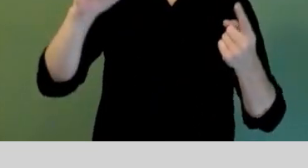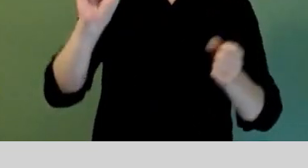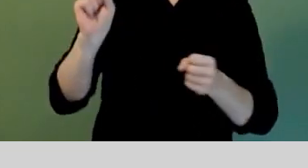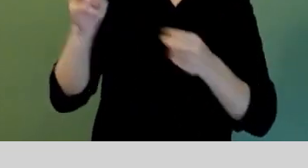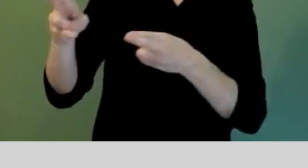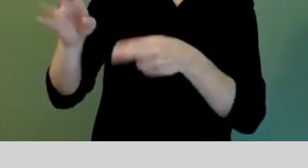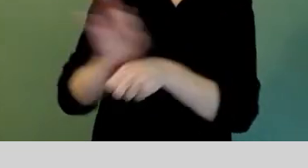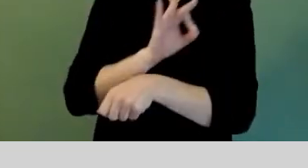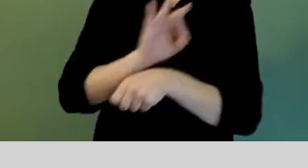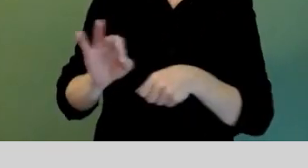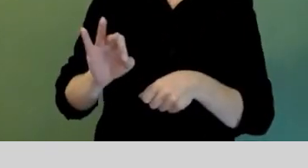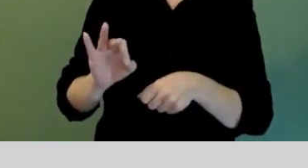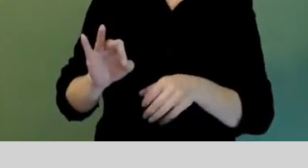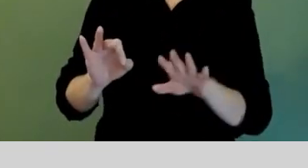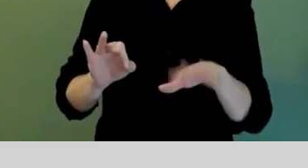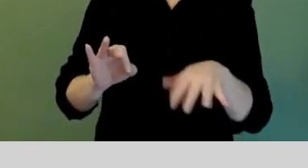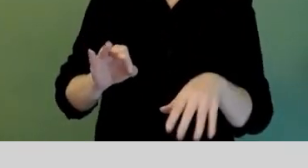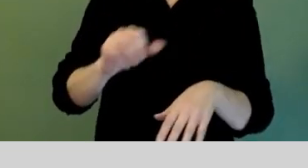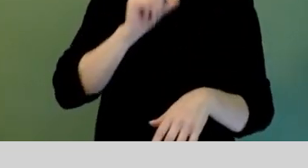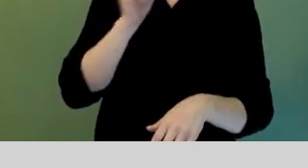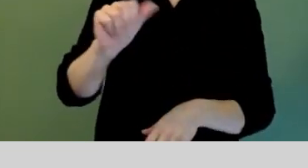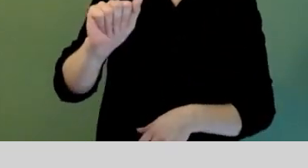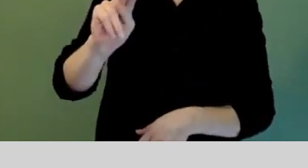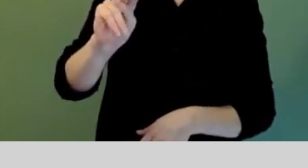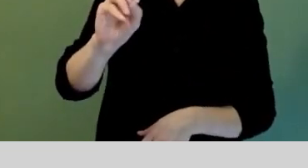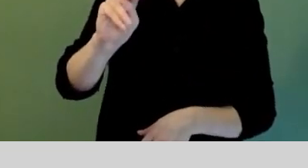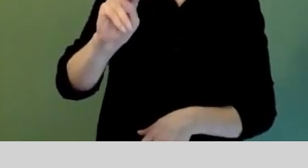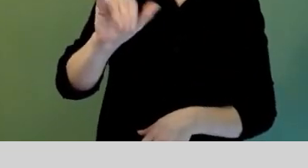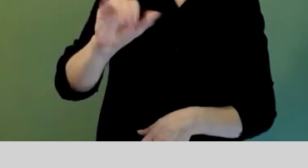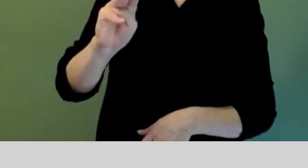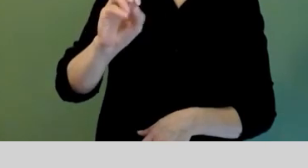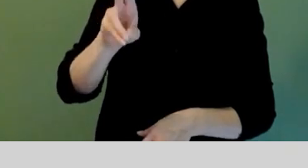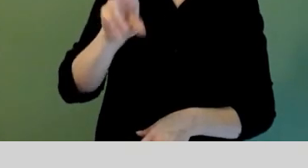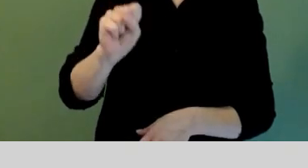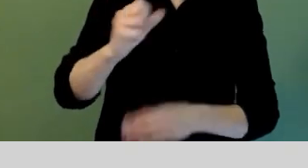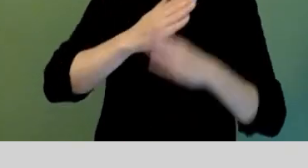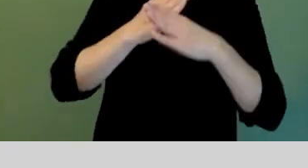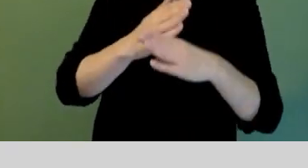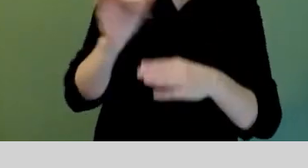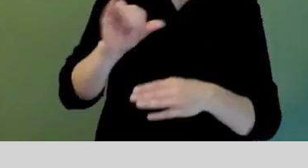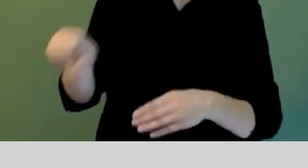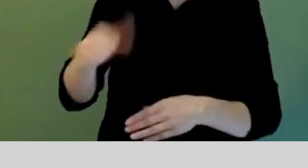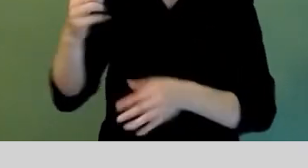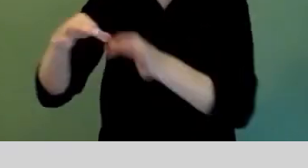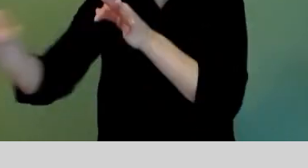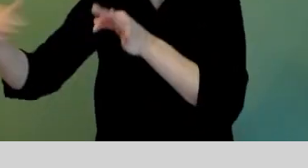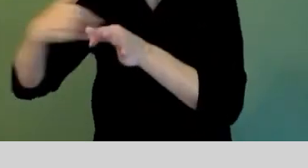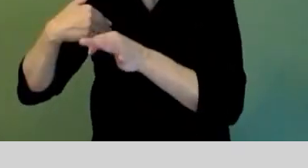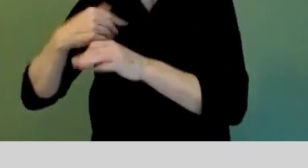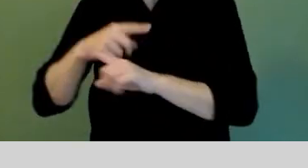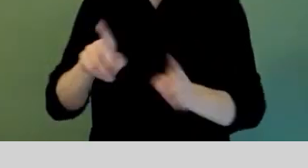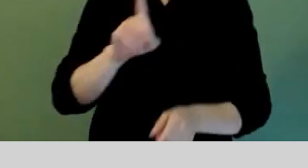While they're not truly anonymous blocks in the way that other languages offer them, decorator's definitely the closest thing that we have.